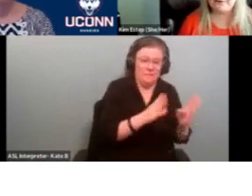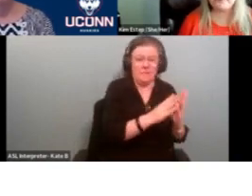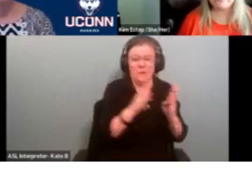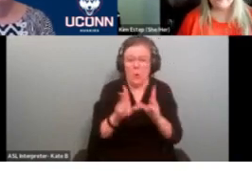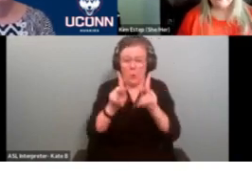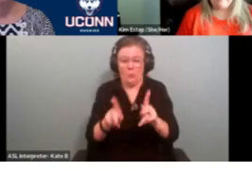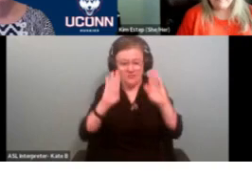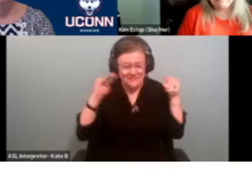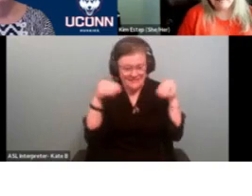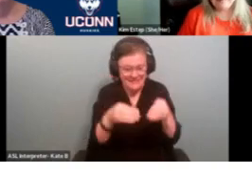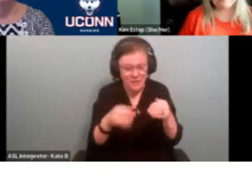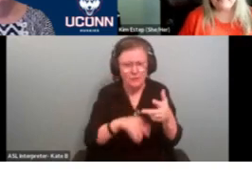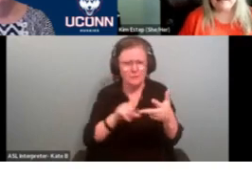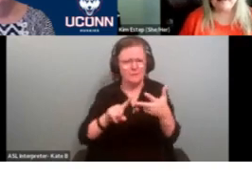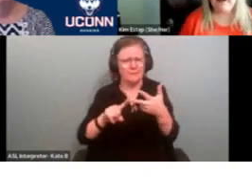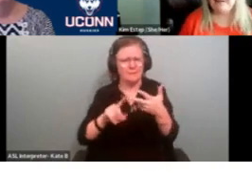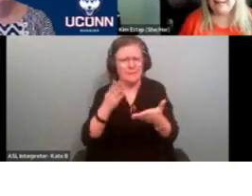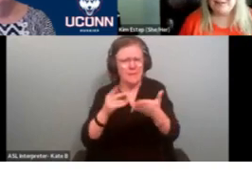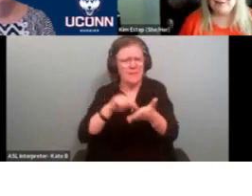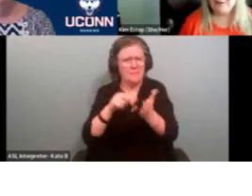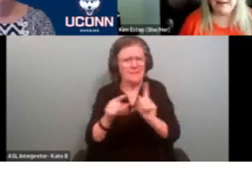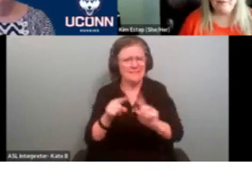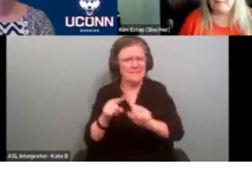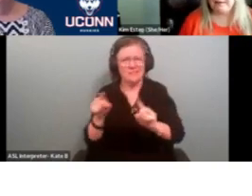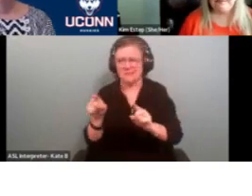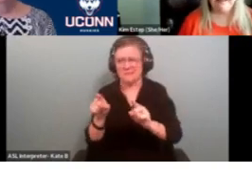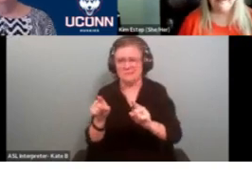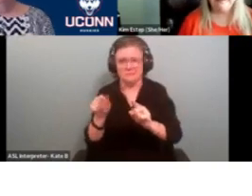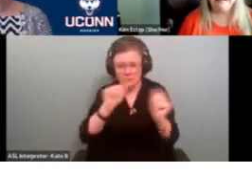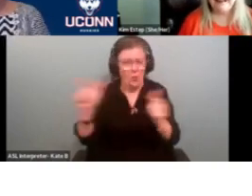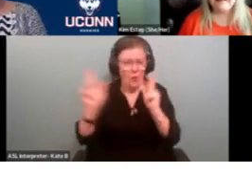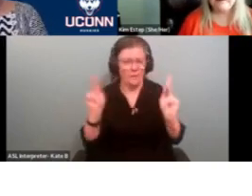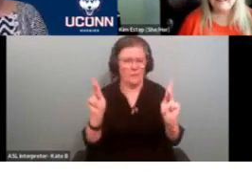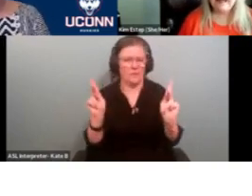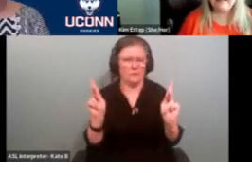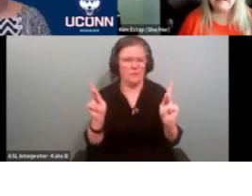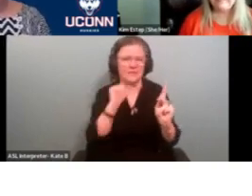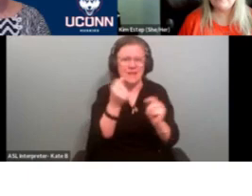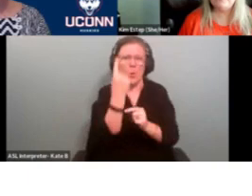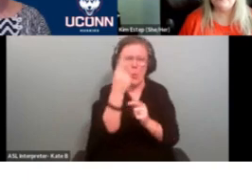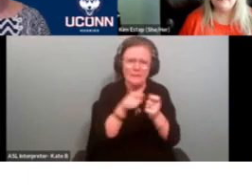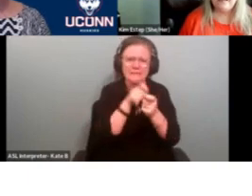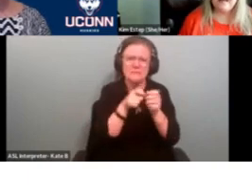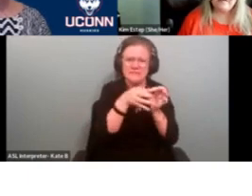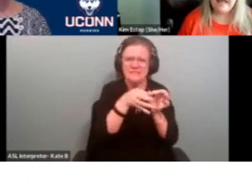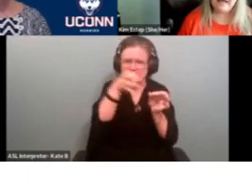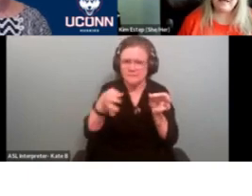approach, that might mean something different to everyone. And so again, it leads to a lack